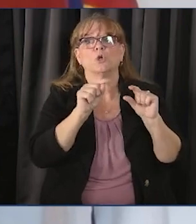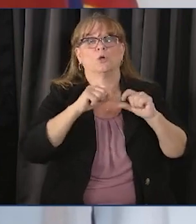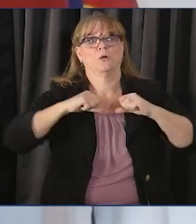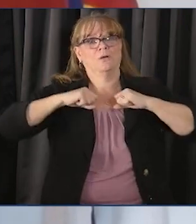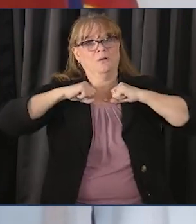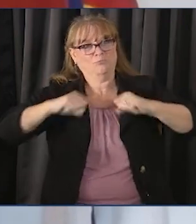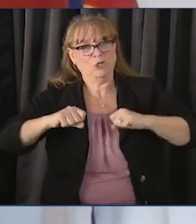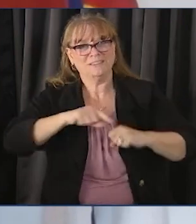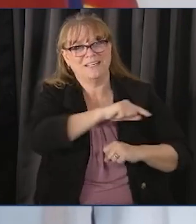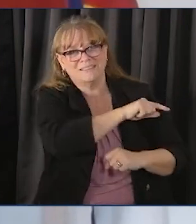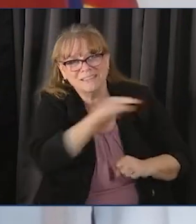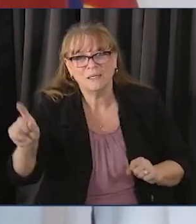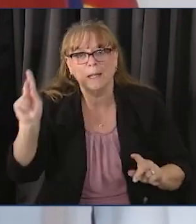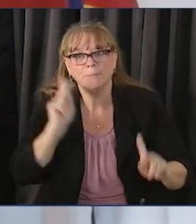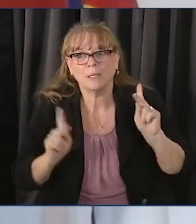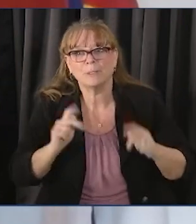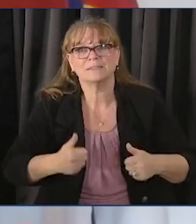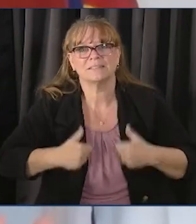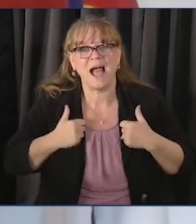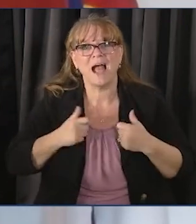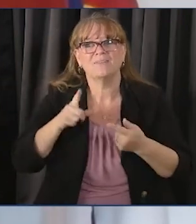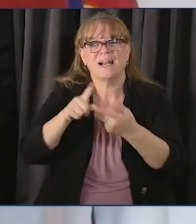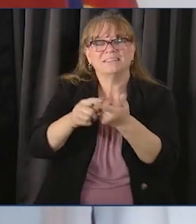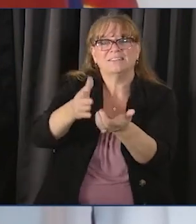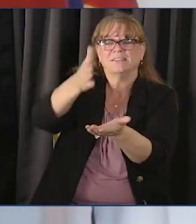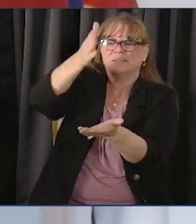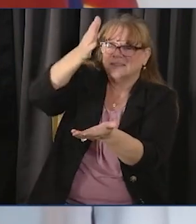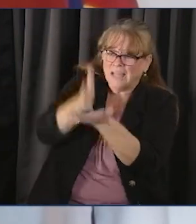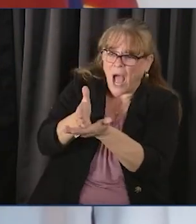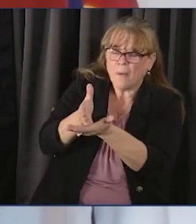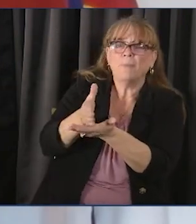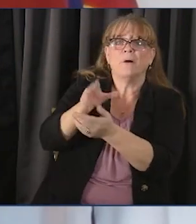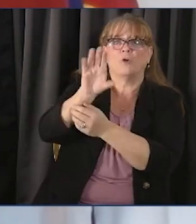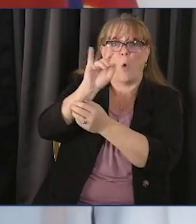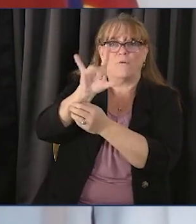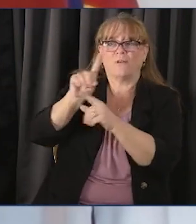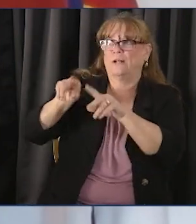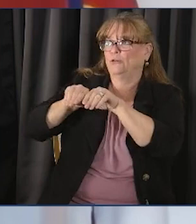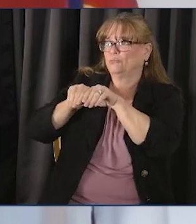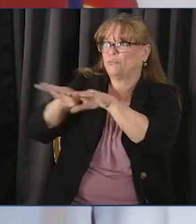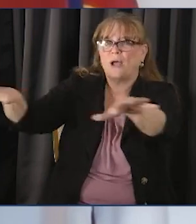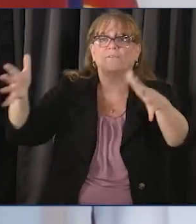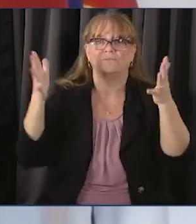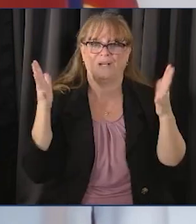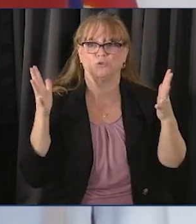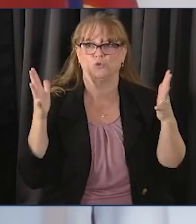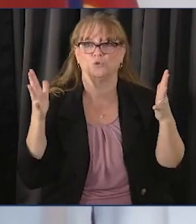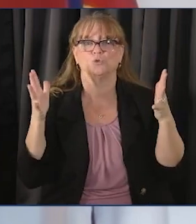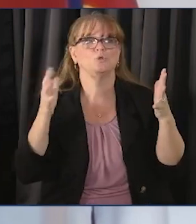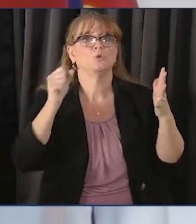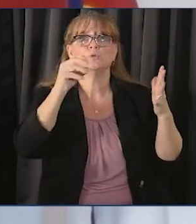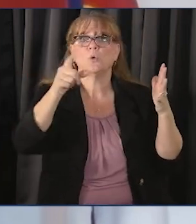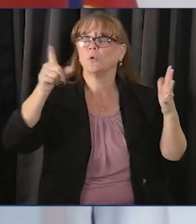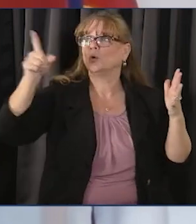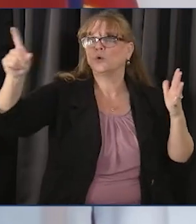We hope the incoming administration can provide more visibility and transparency to us. So we know what is coming right now.